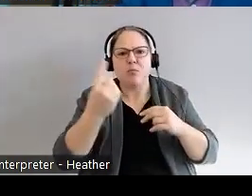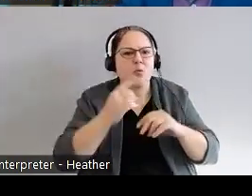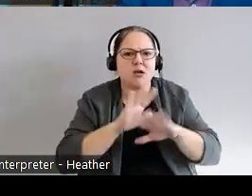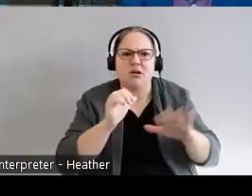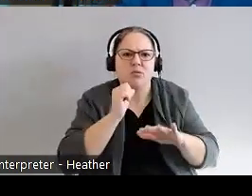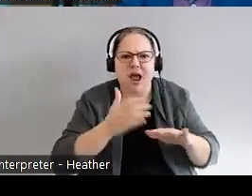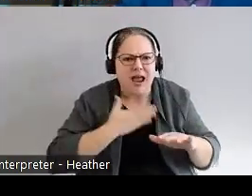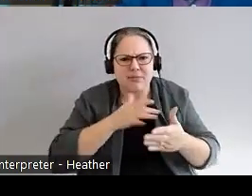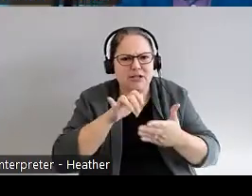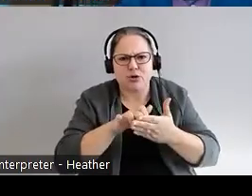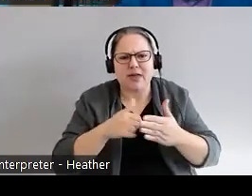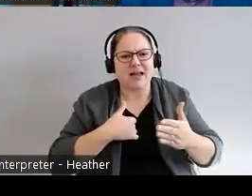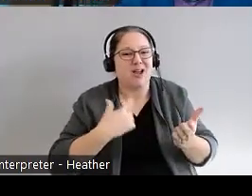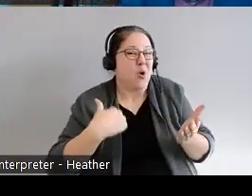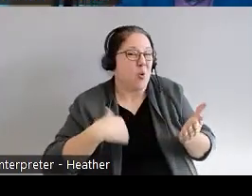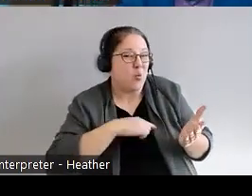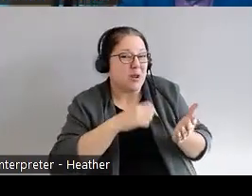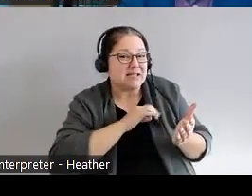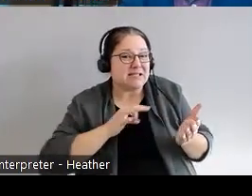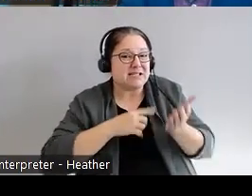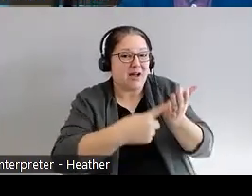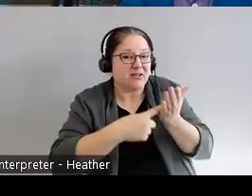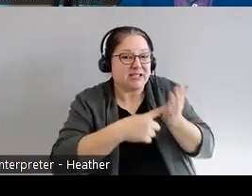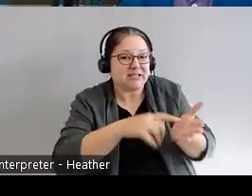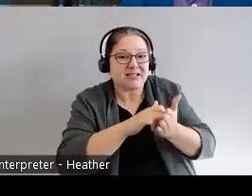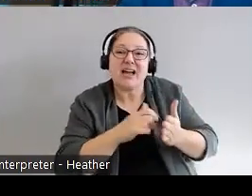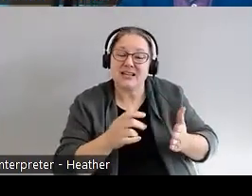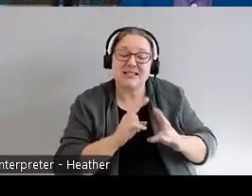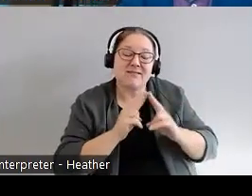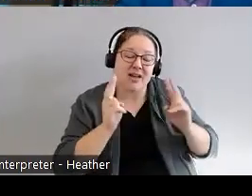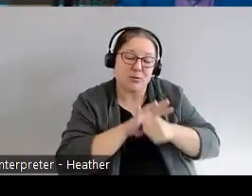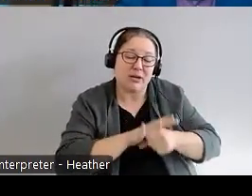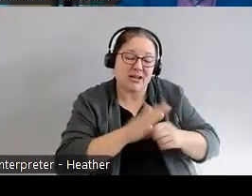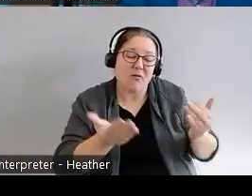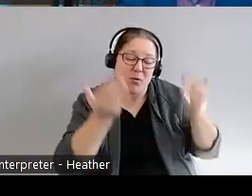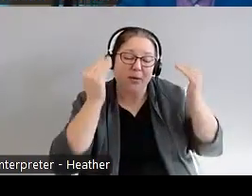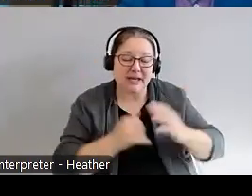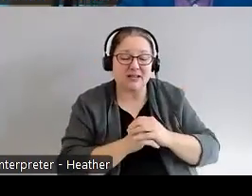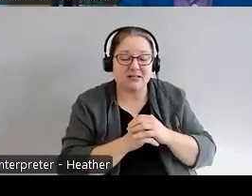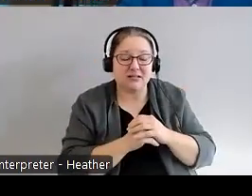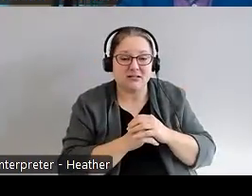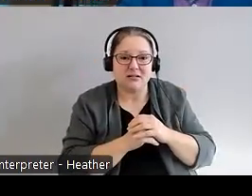we're debriefing and they seem overwhelmed. Uh and um you know there is a it does contribute to a lot